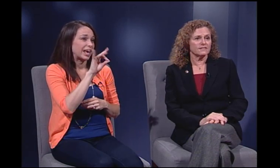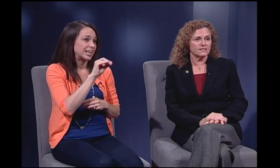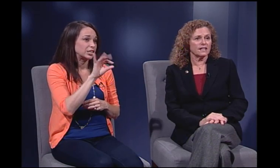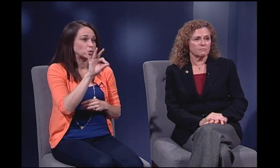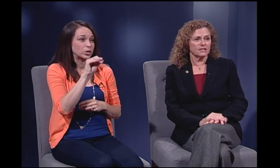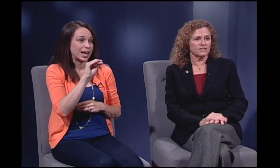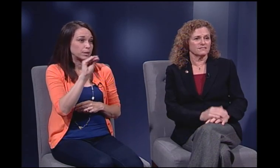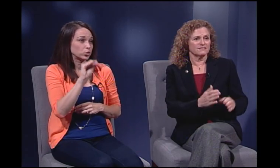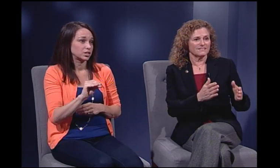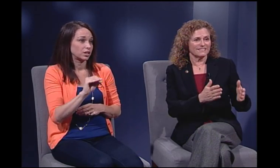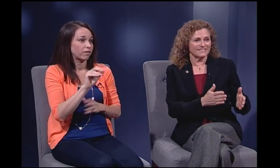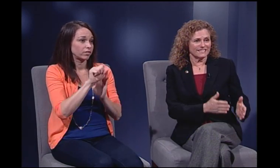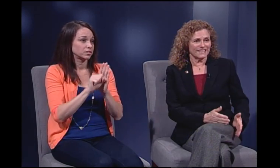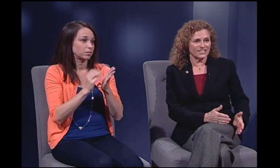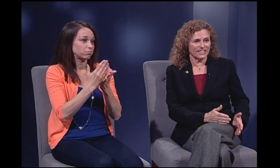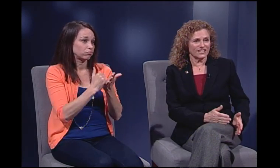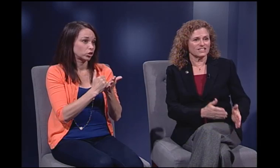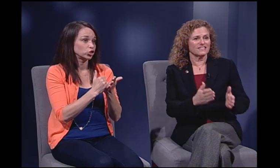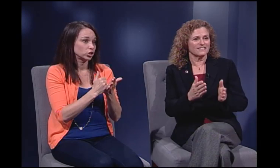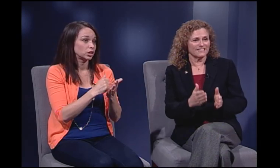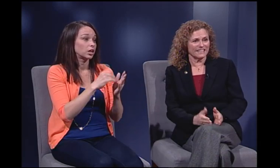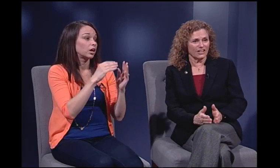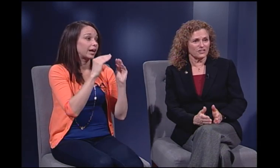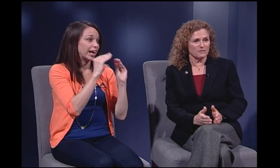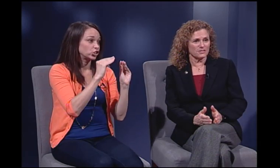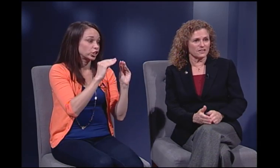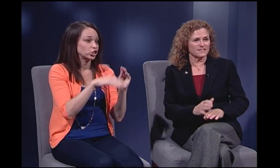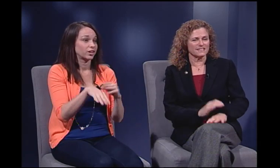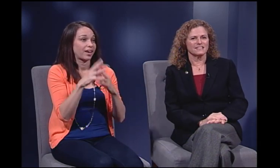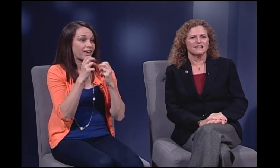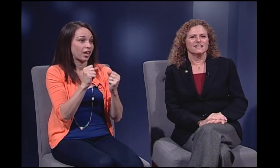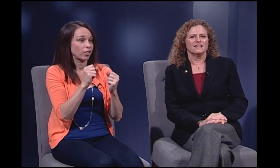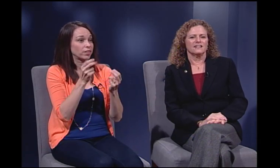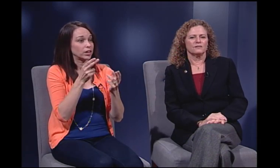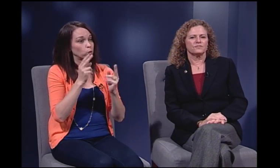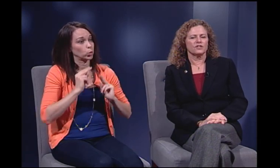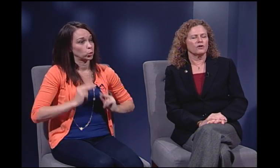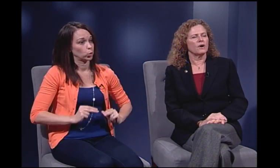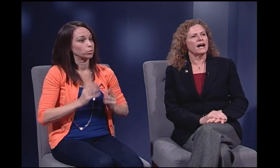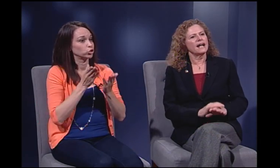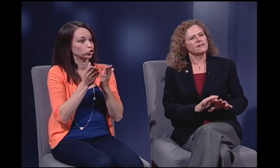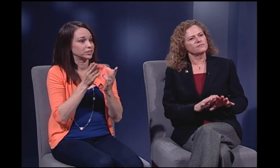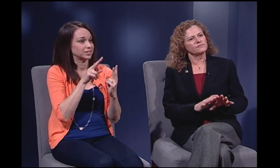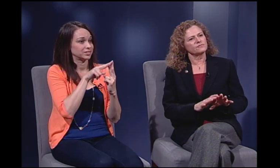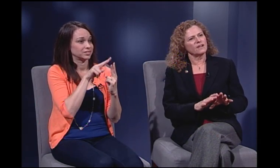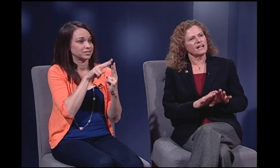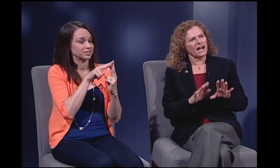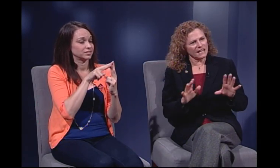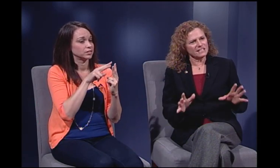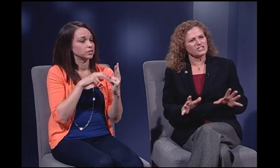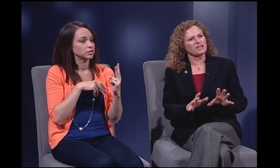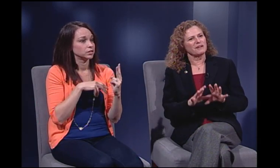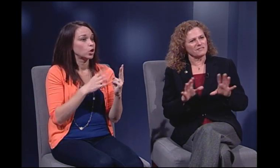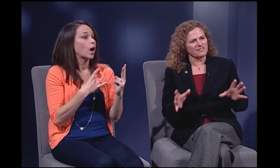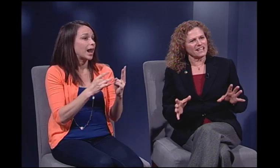of the state budget, education and health and human services. So, I have, I like to talk about the fact